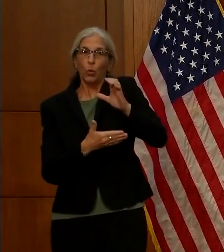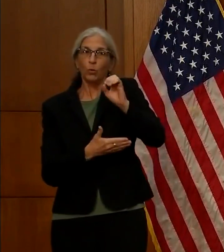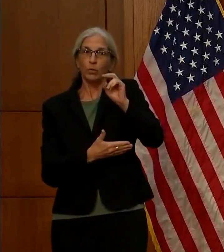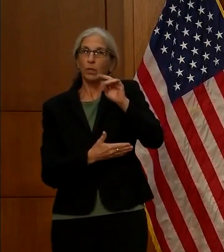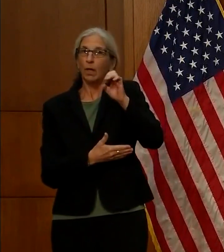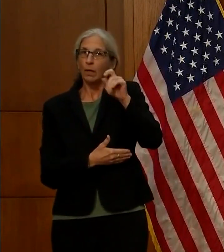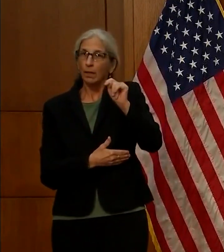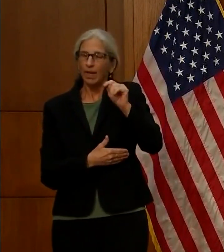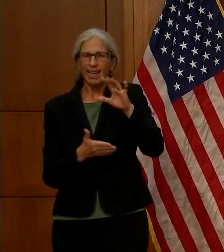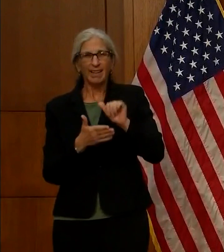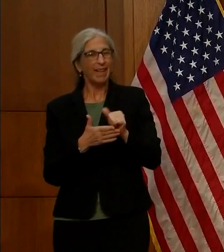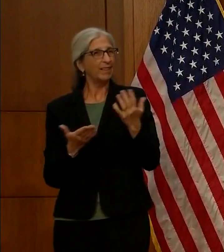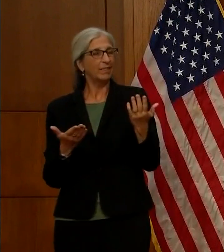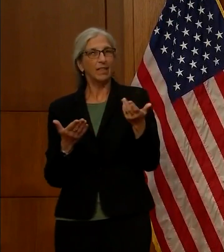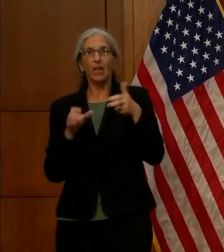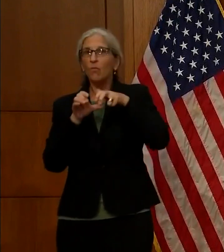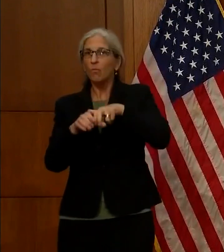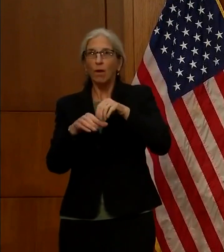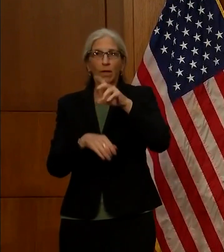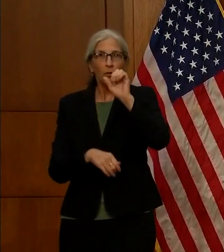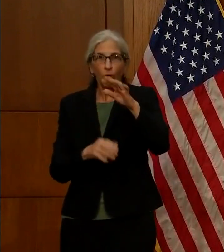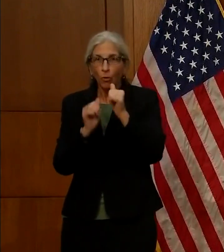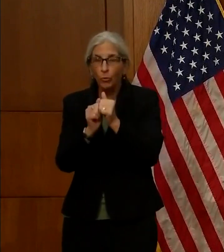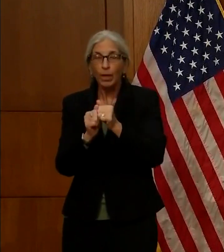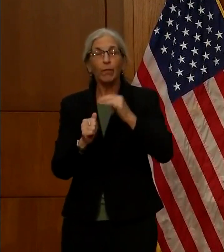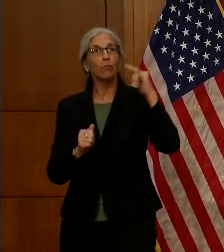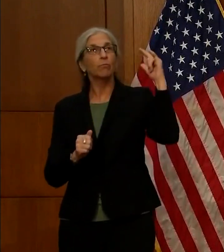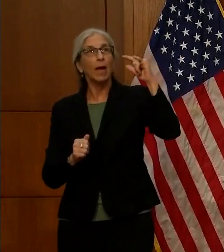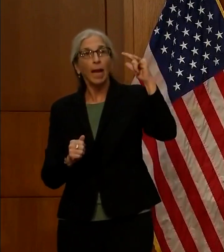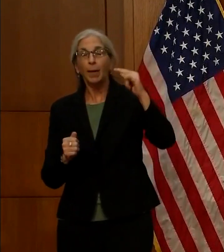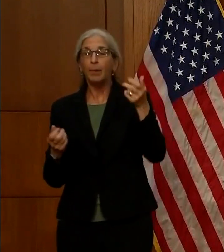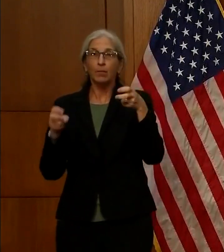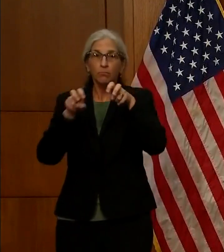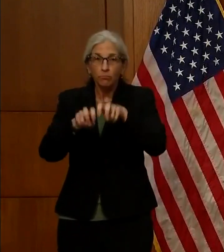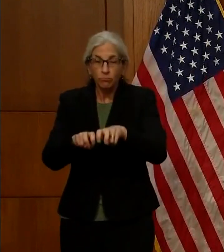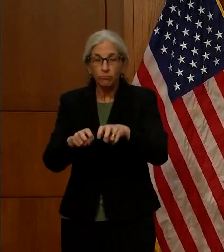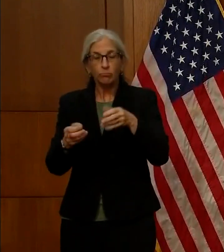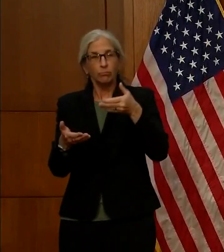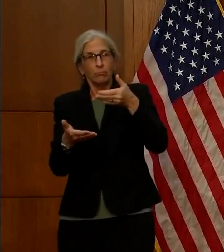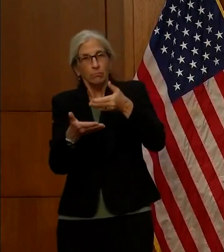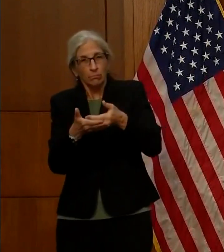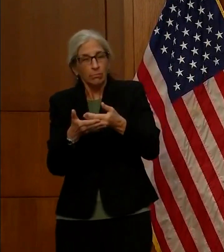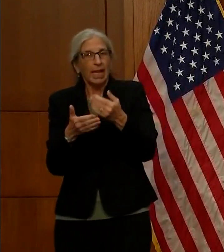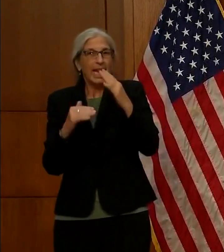FOOT OR TWO FEET APART RIDING IN A CAR TOGETHER RIDING AN